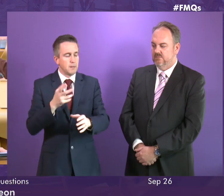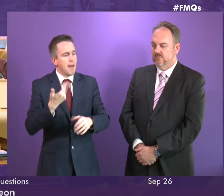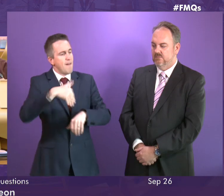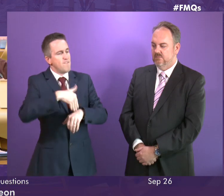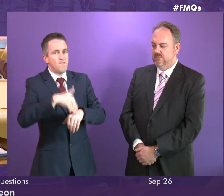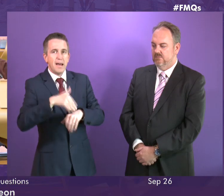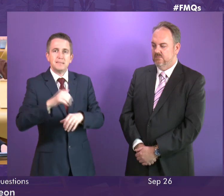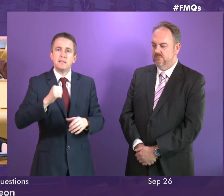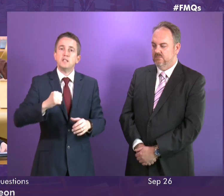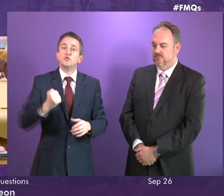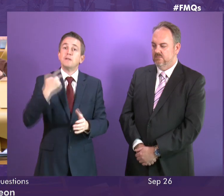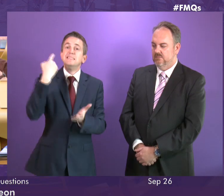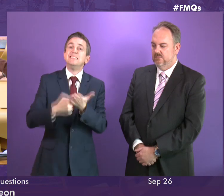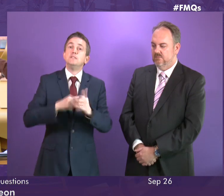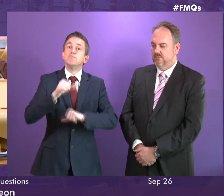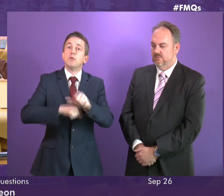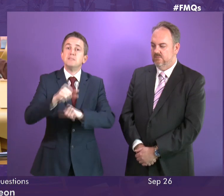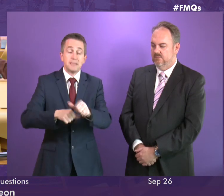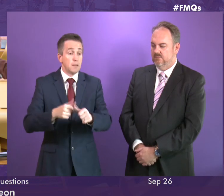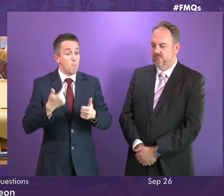for the decision-making process here in Scotland. However, we will continue to work with councils